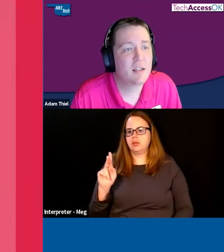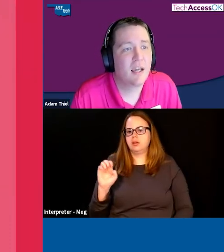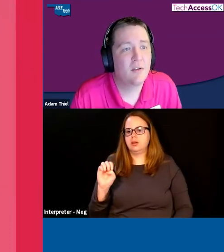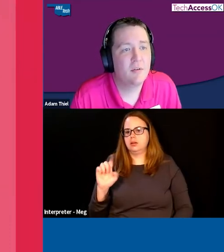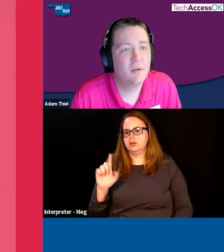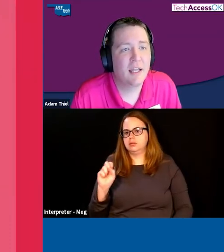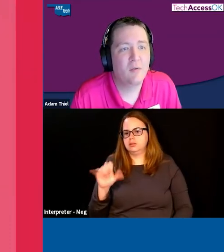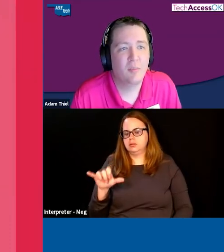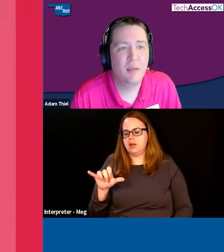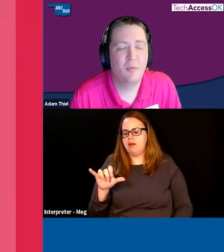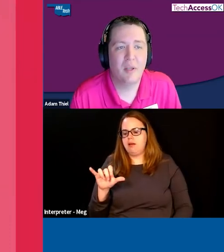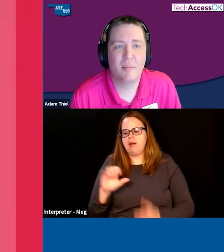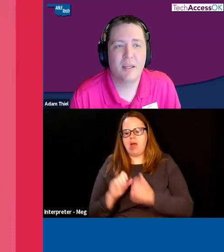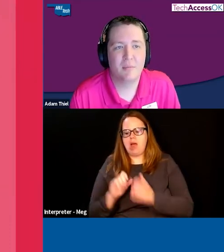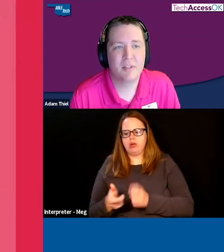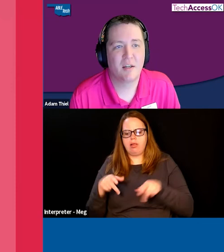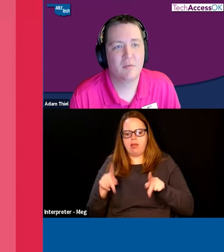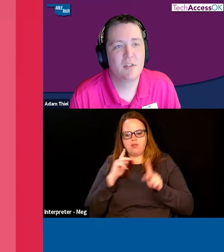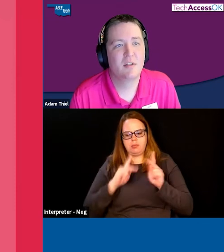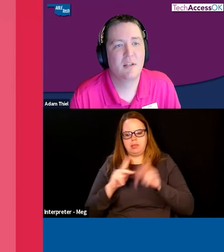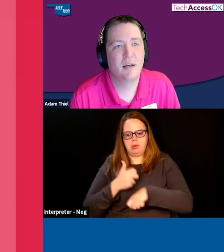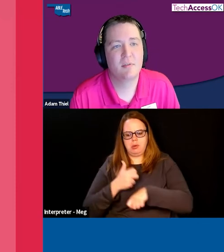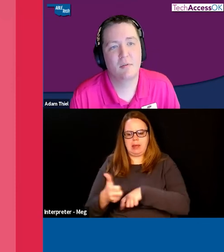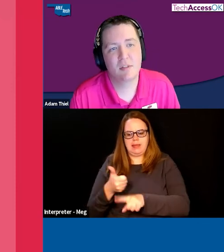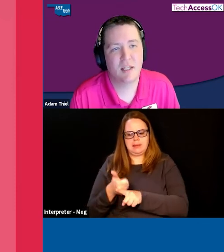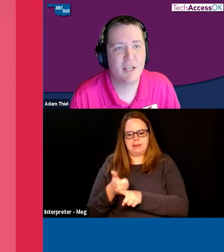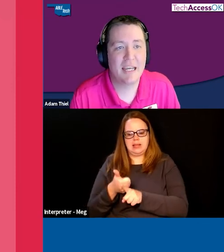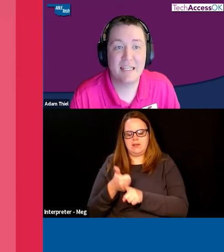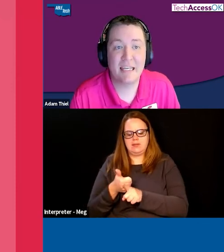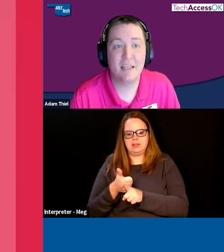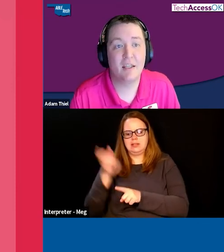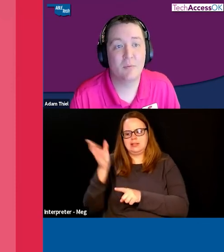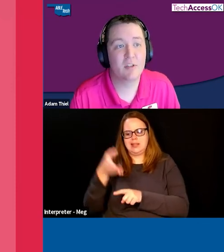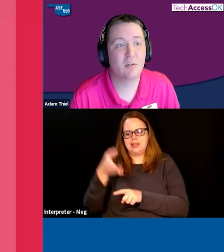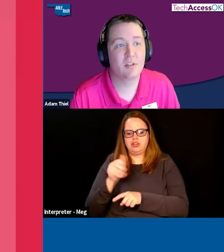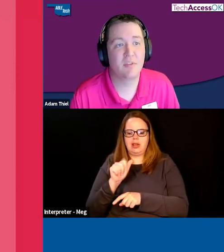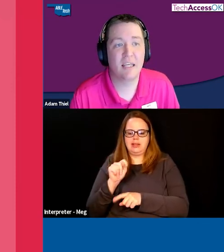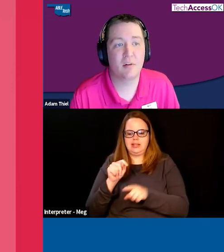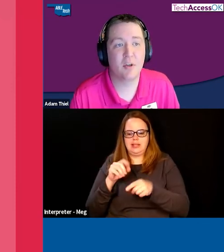how do you allow for people blaming themselves/AT in the results of the interview,